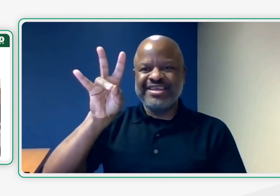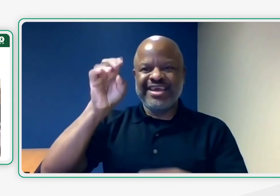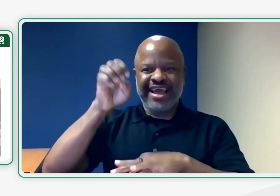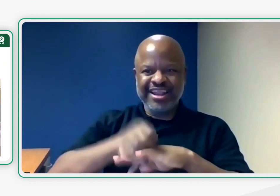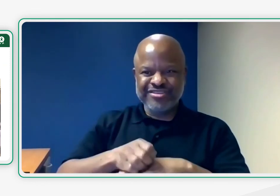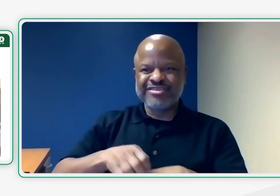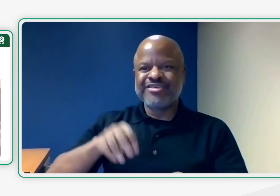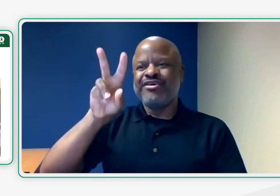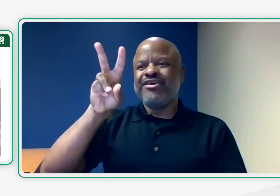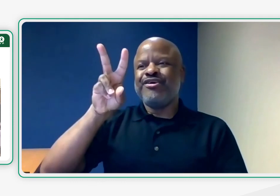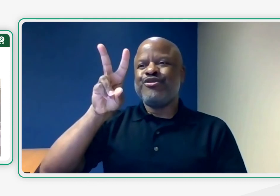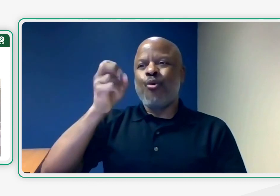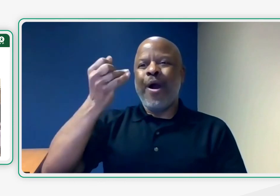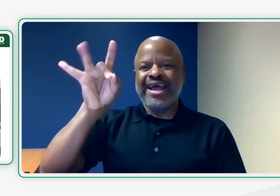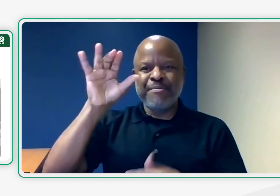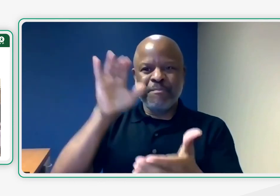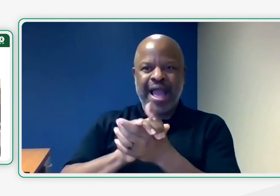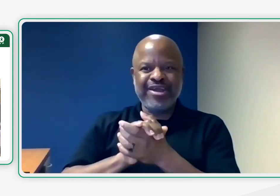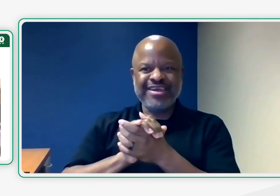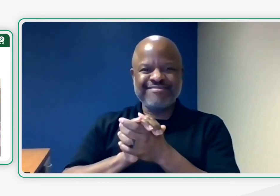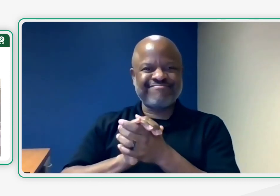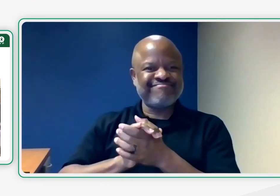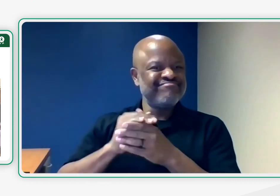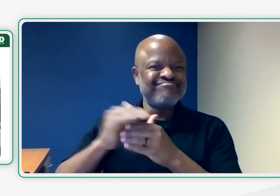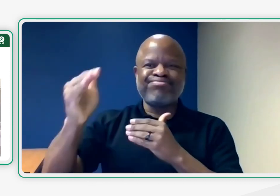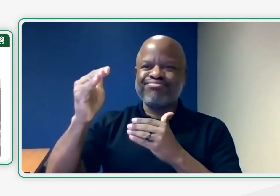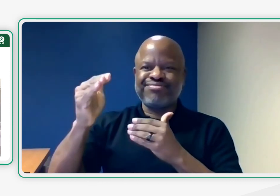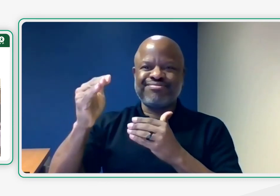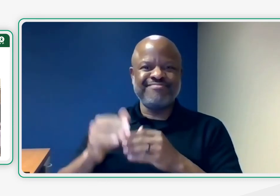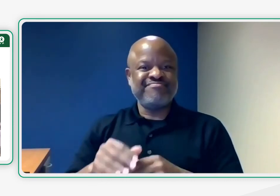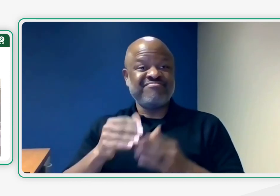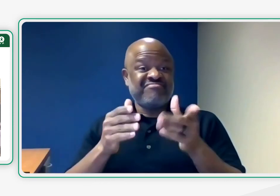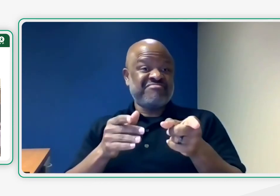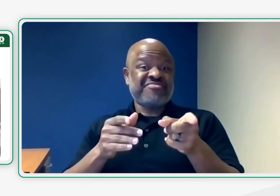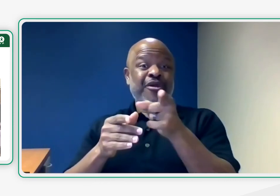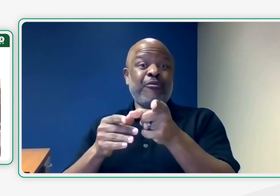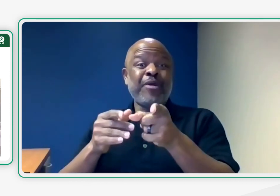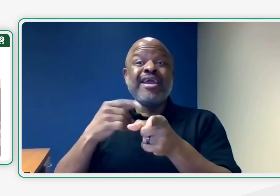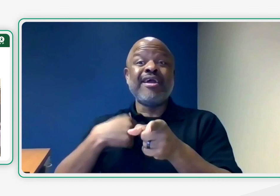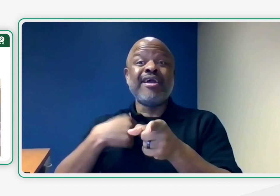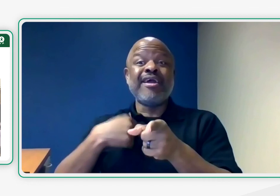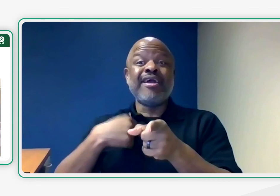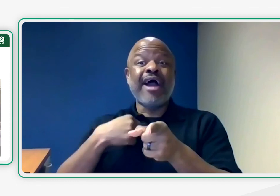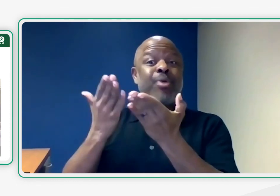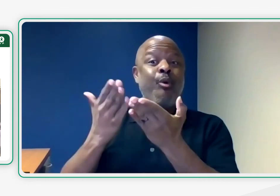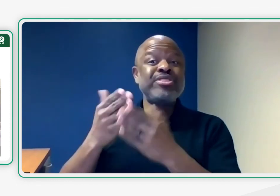all right?! We went for it. Every year, a new milestone. Met, engaged, married.